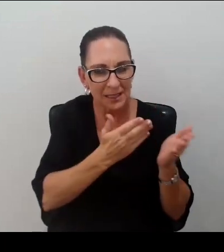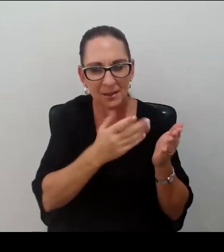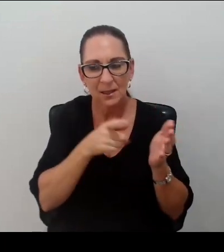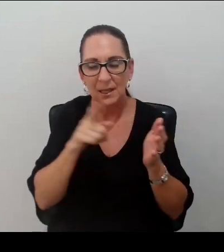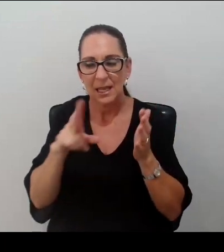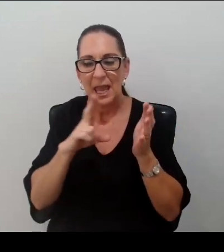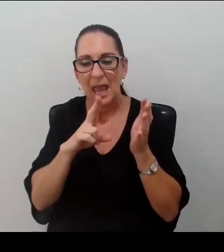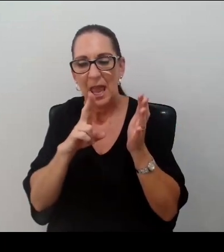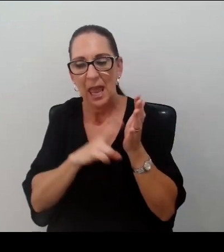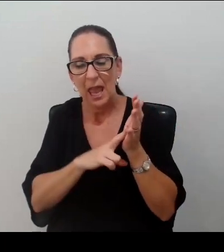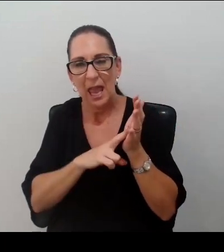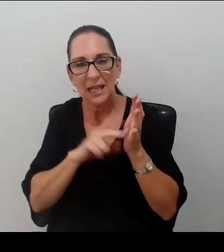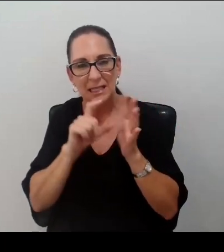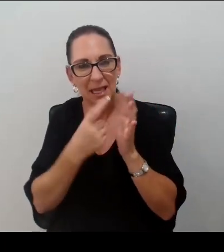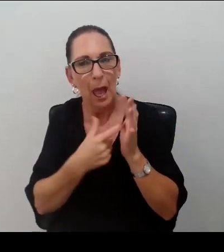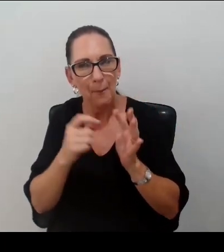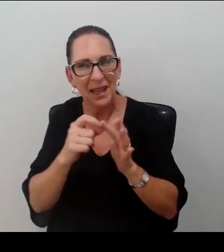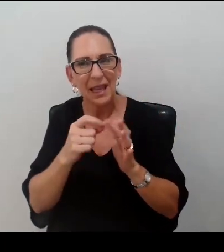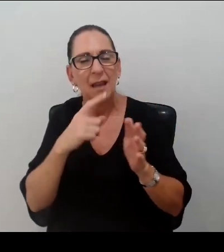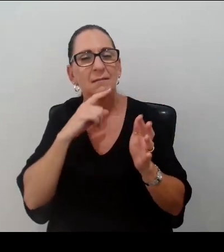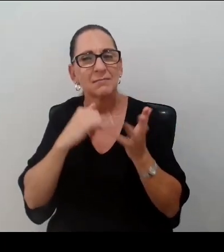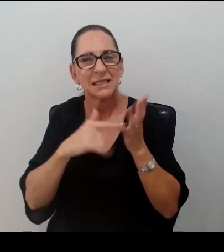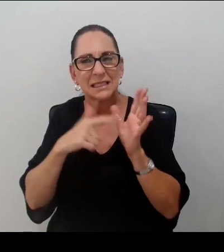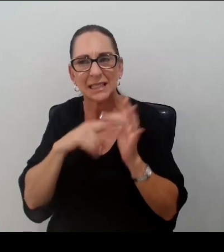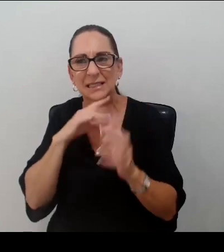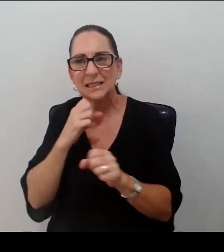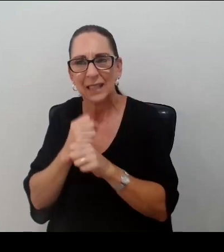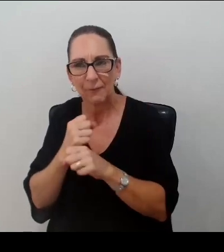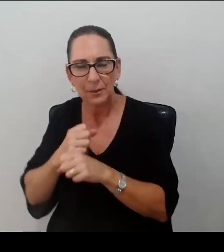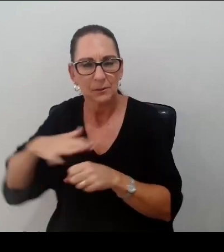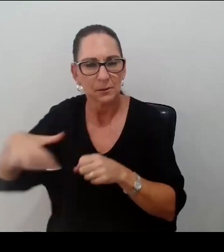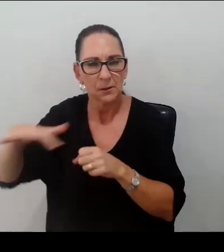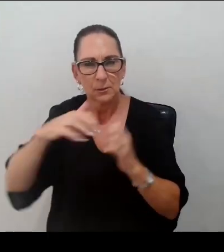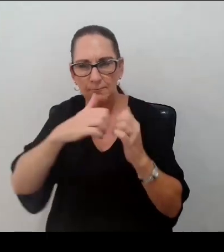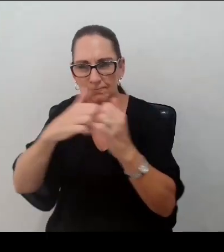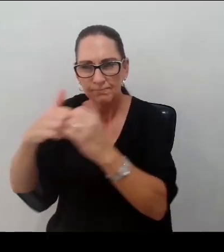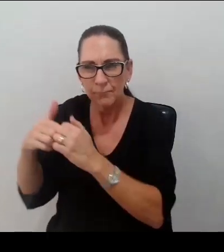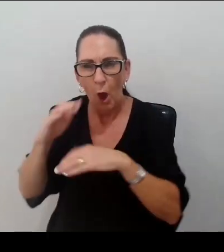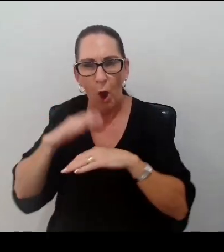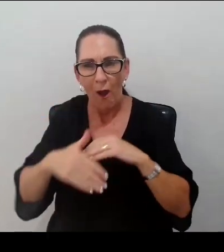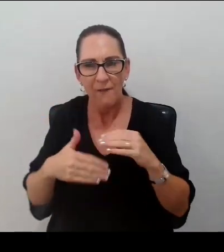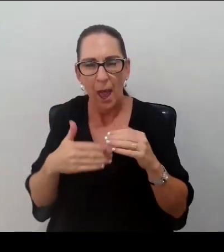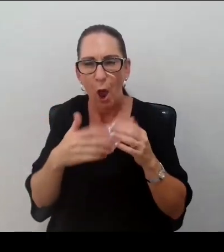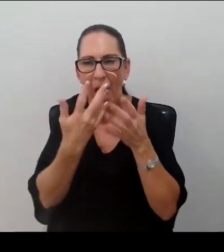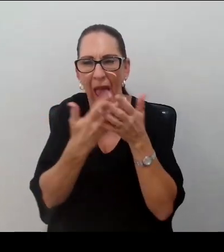Governments to improve the collection as well as the reporting of restrictive practices data.